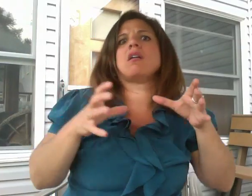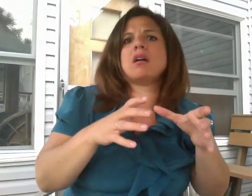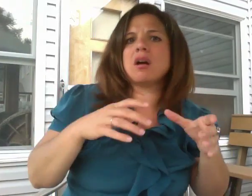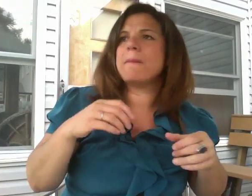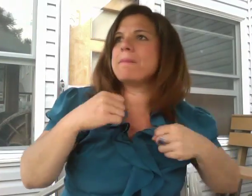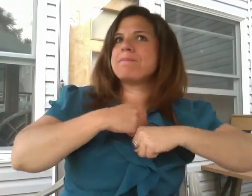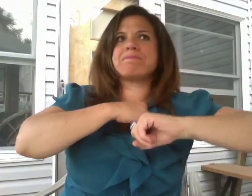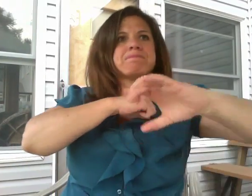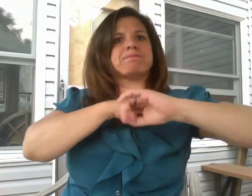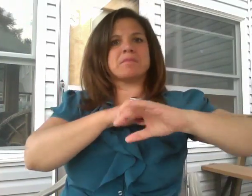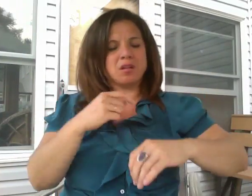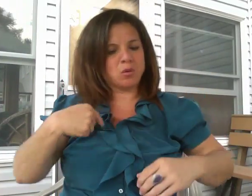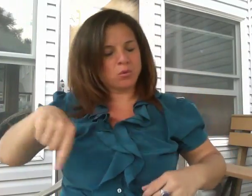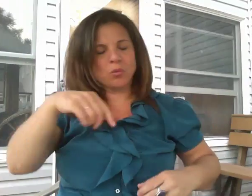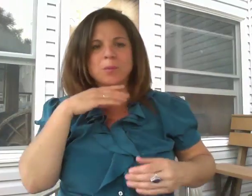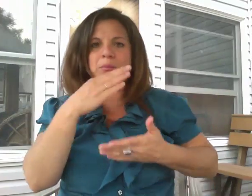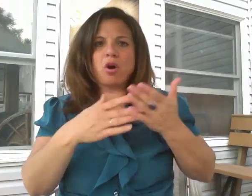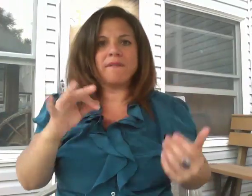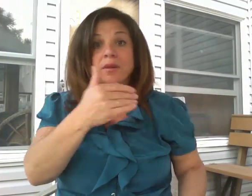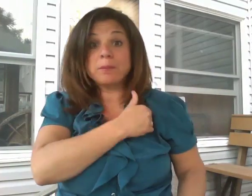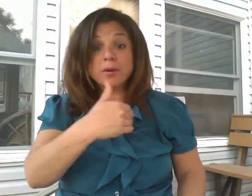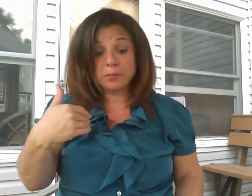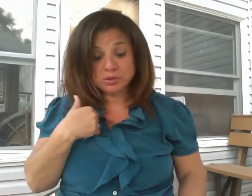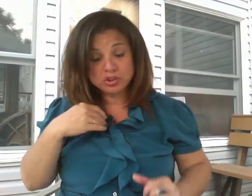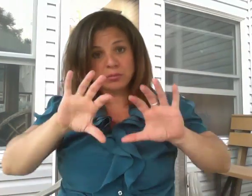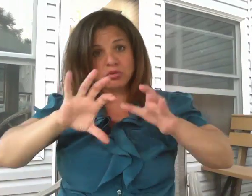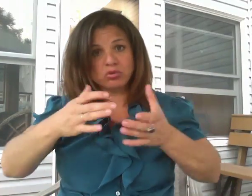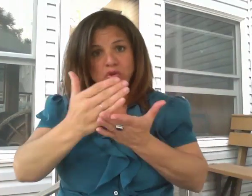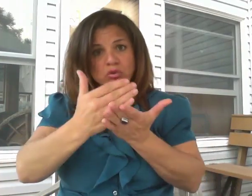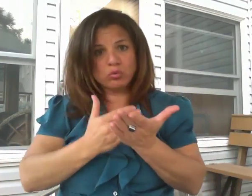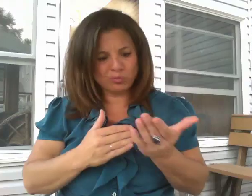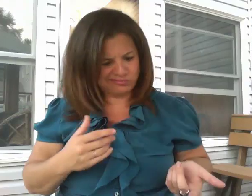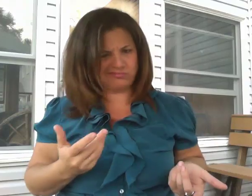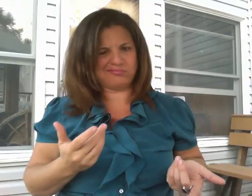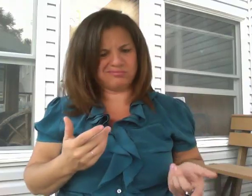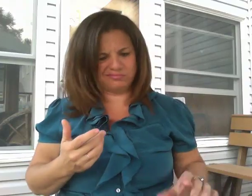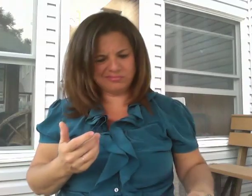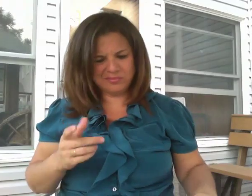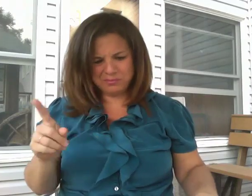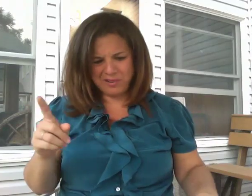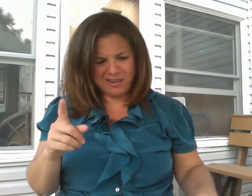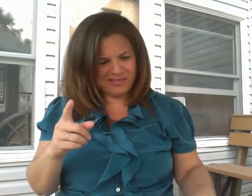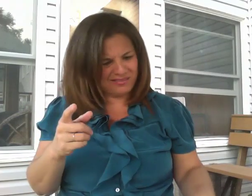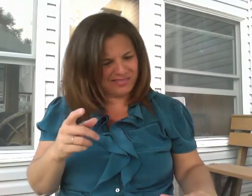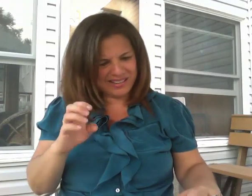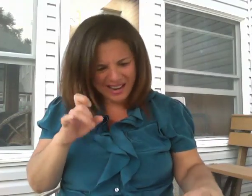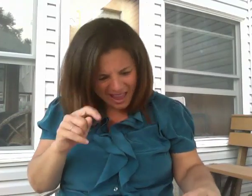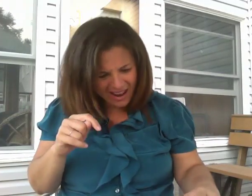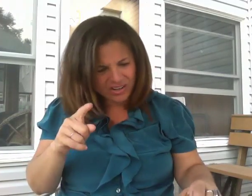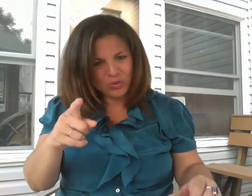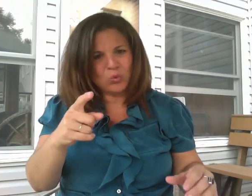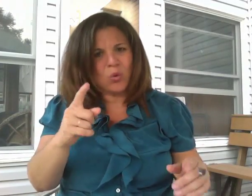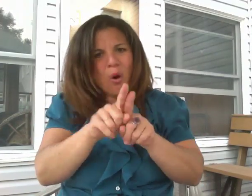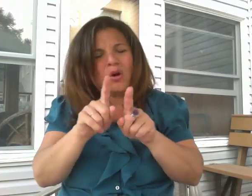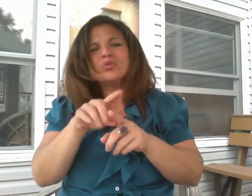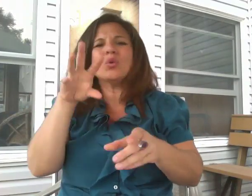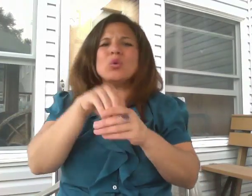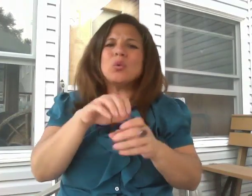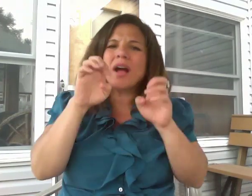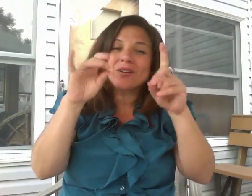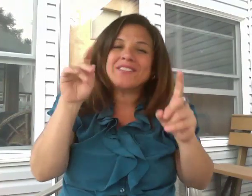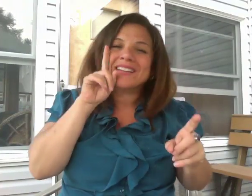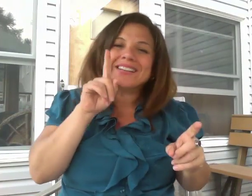and re-framing by grouping them as you see fit. By announcing that we are part of the hearing specialist group yet you included educator of the Deaf in the